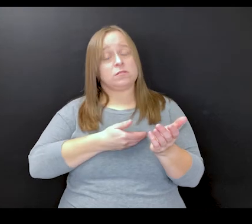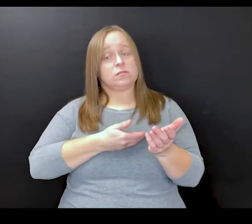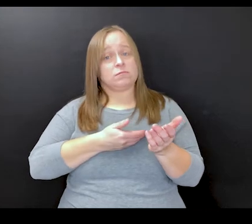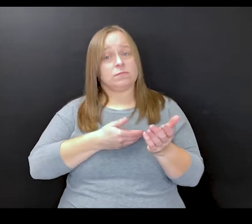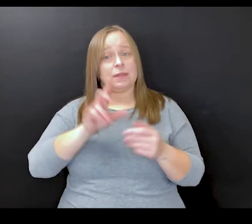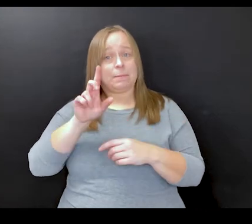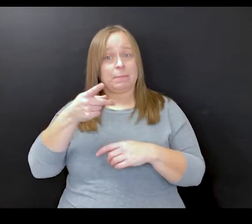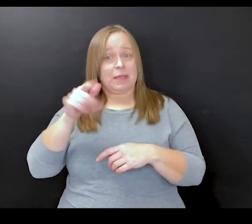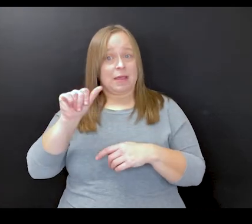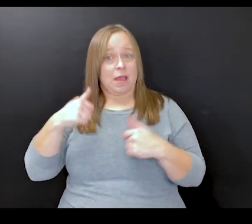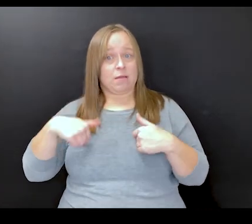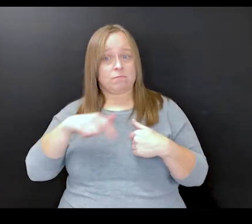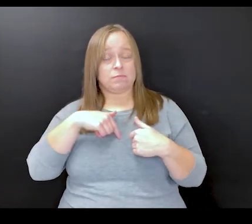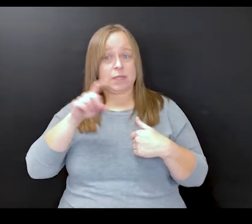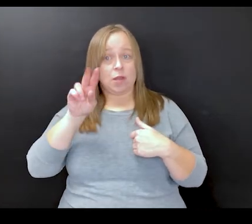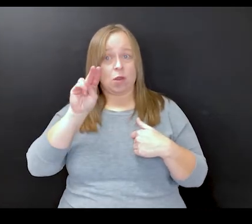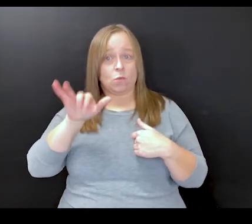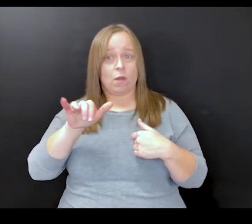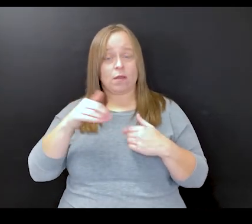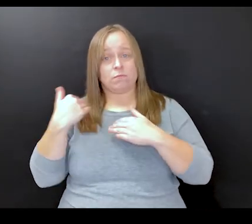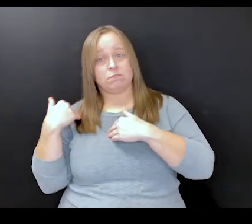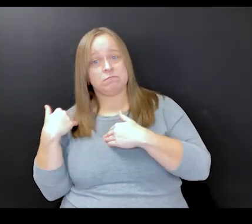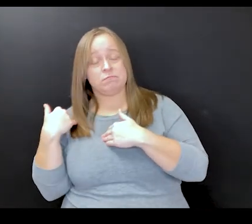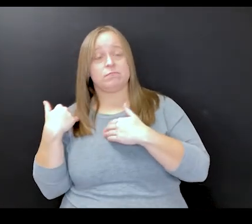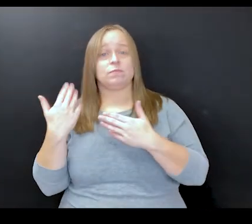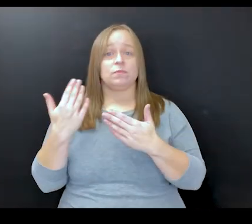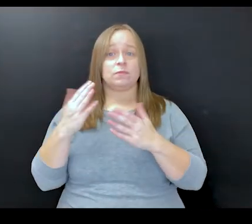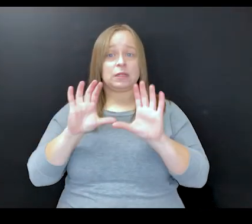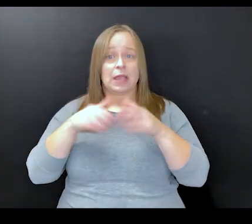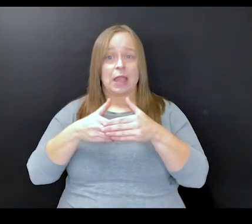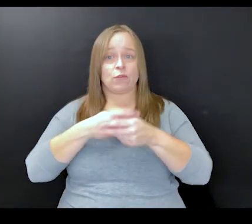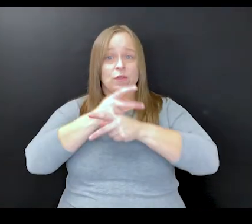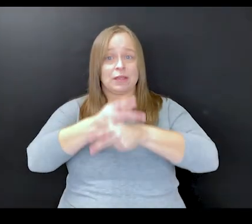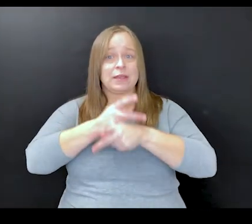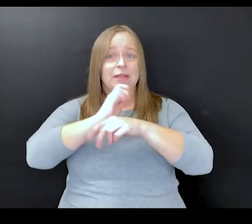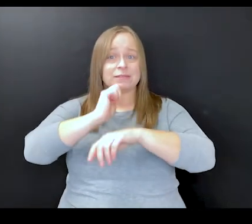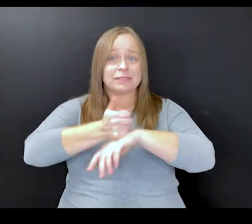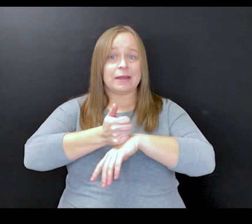as the P&A, that reliance upon congregate care settings